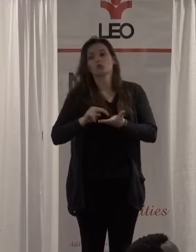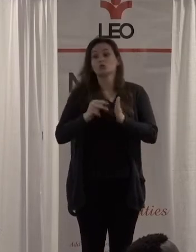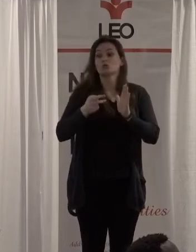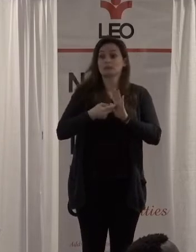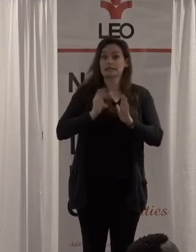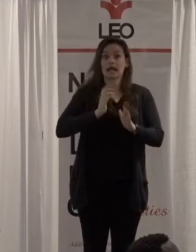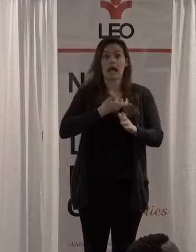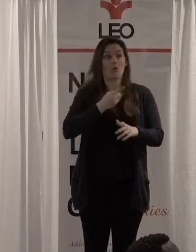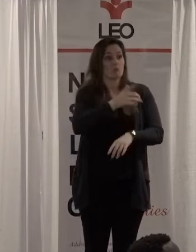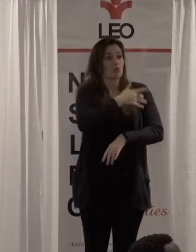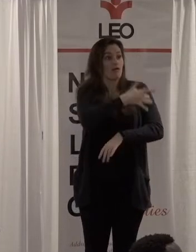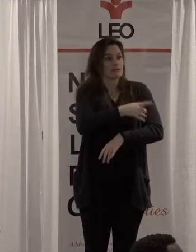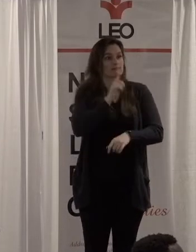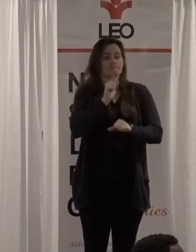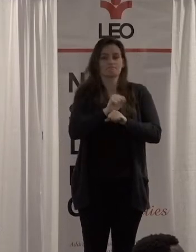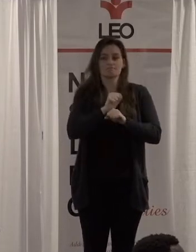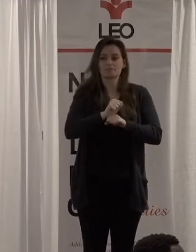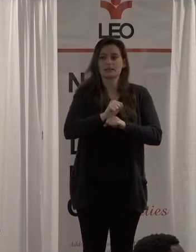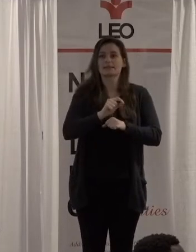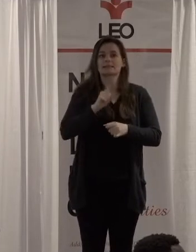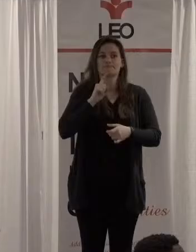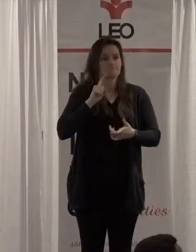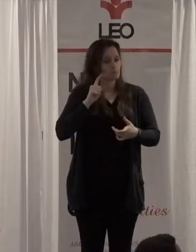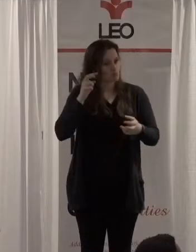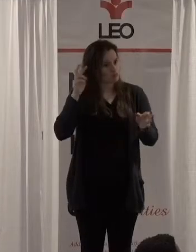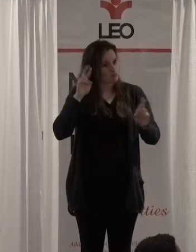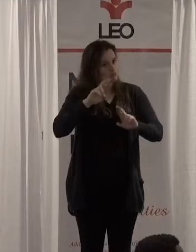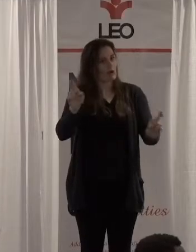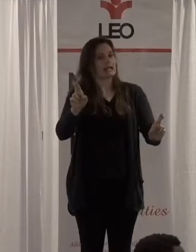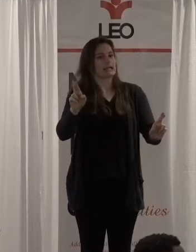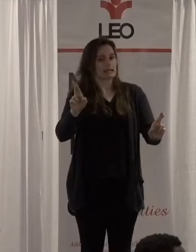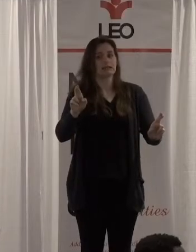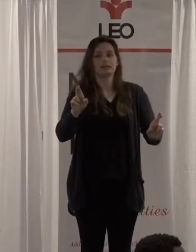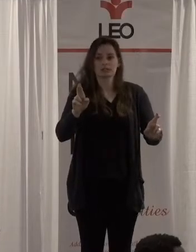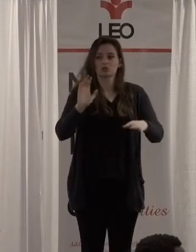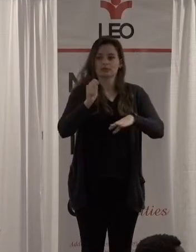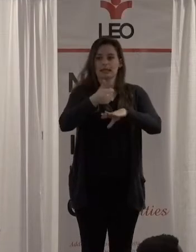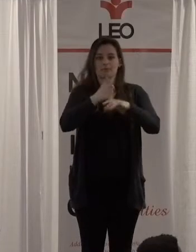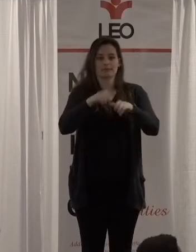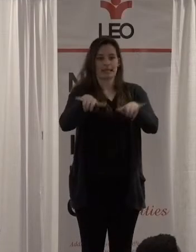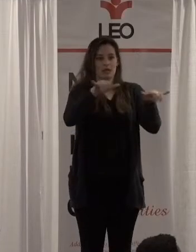TO ENACTING STANDARDS AND REMOVE BARRIERS FOR NOVA SCOTIANS WITH DISABILITIES